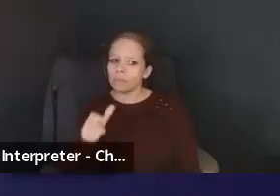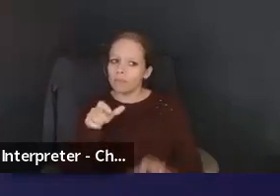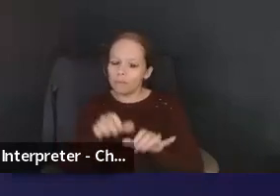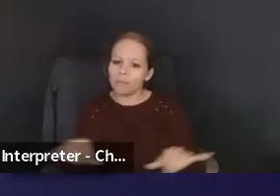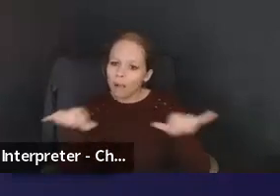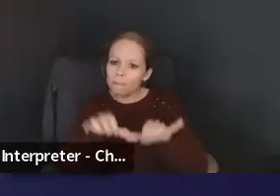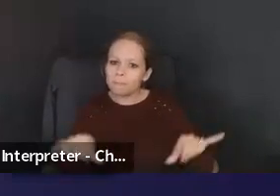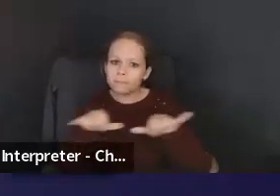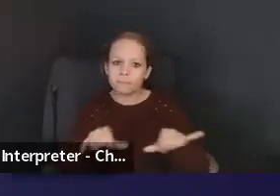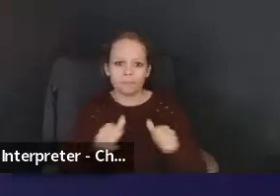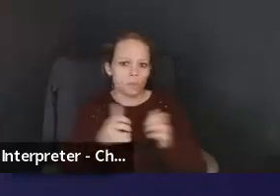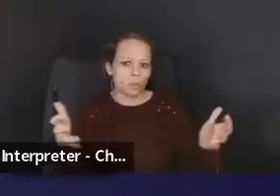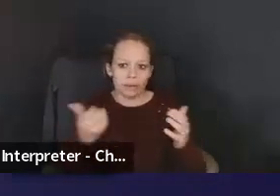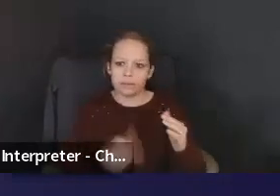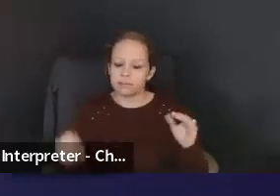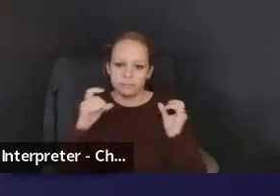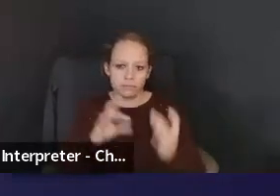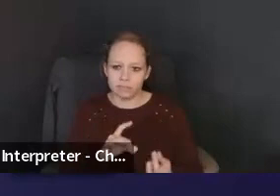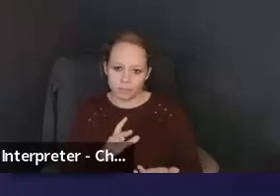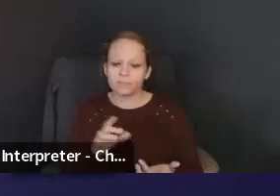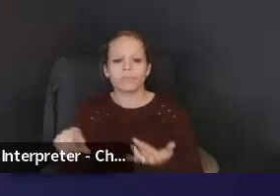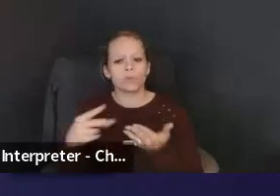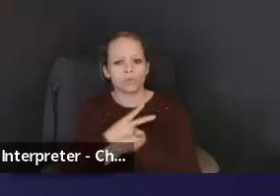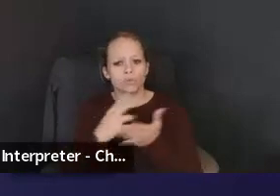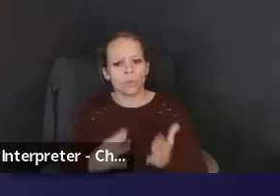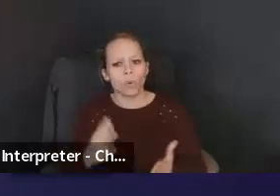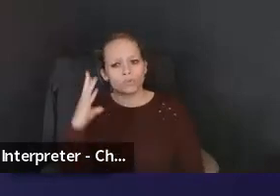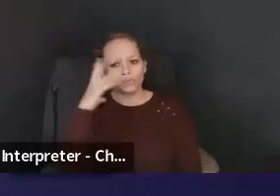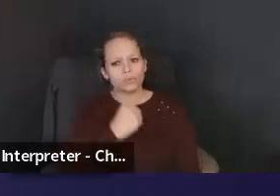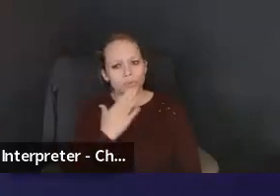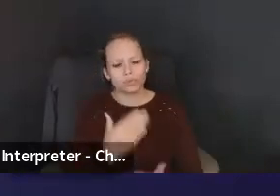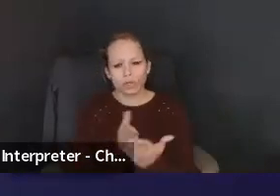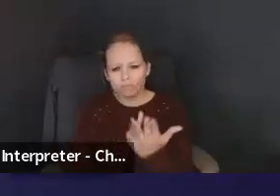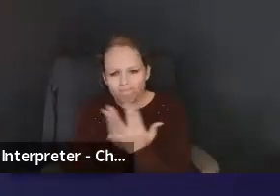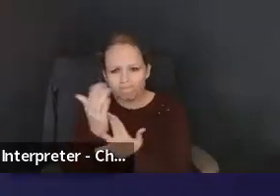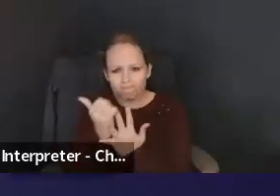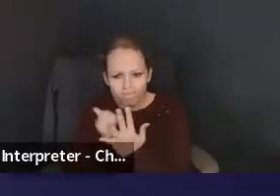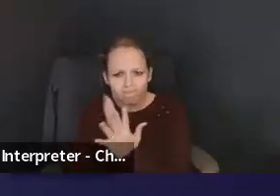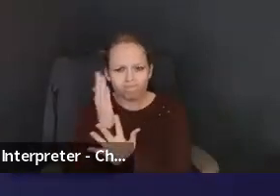just no feedback whatsoever. These reviewers are quite thorough and they will go through, and